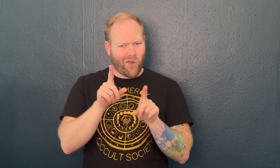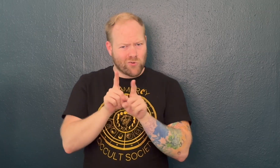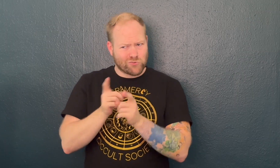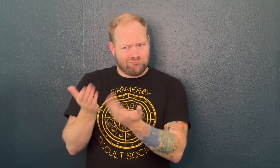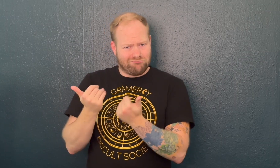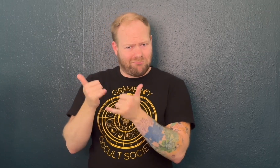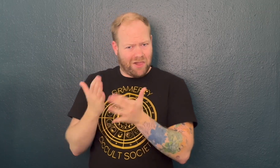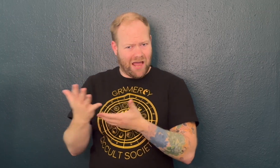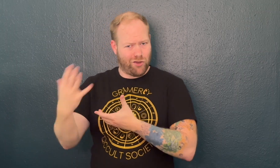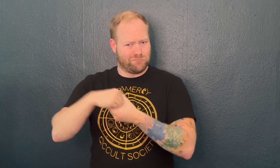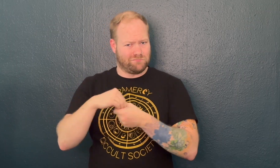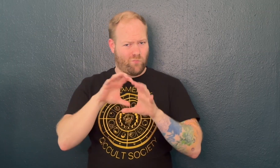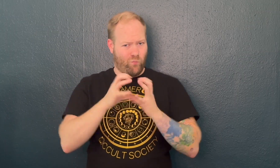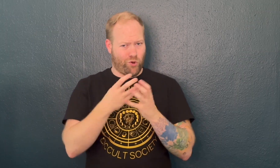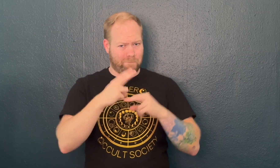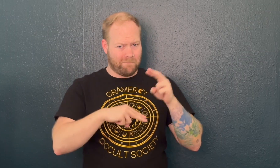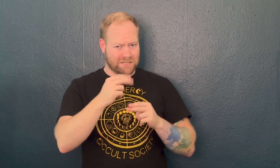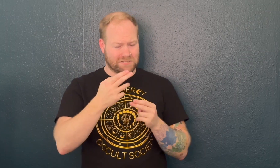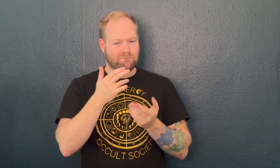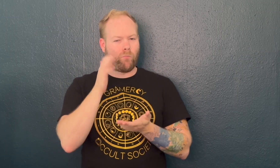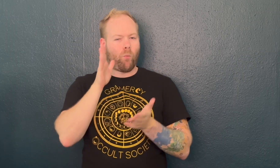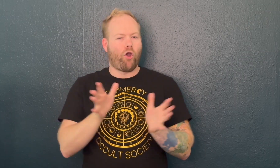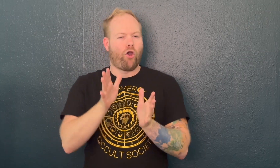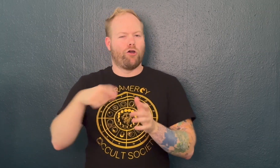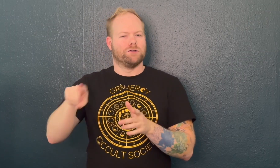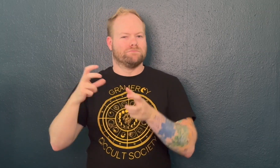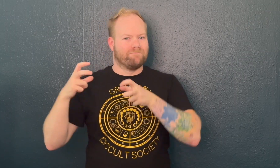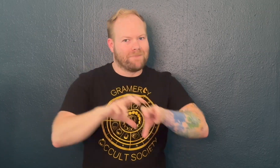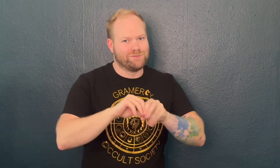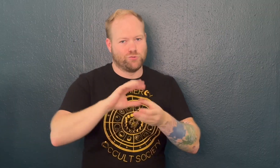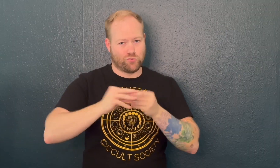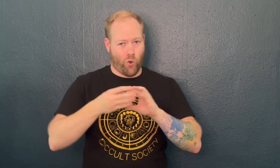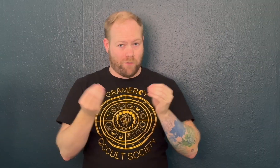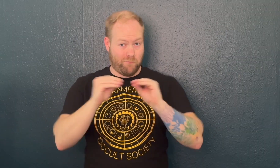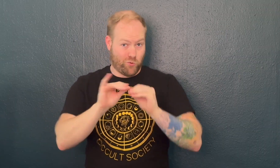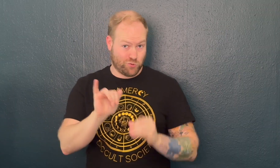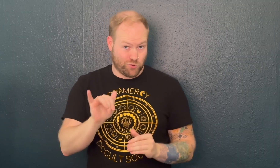Have the players take part in the worldbuilding too, that will encourage investment in the story!